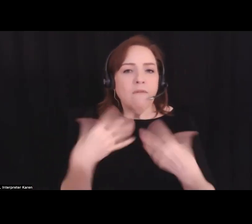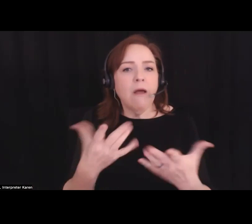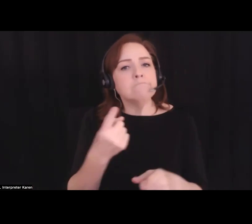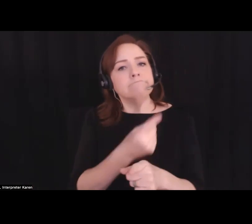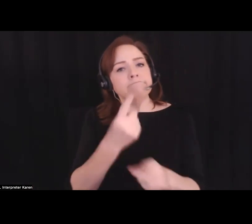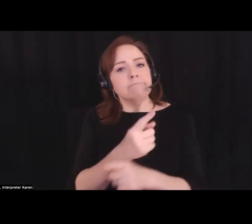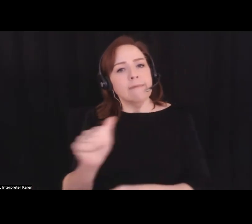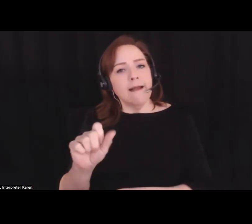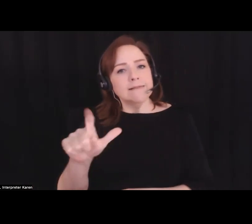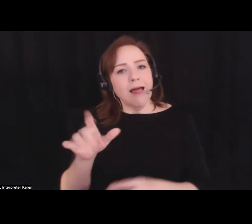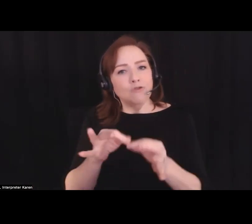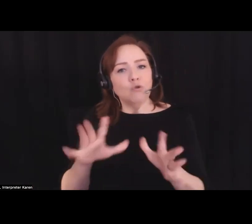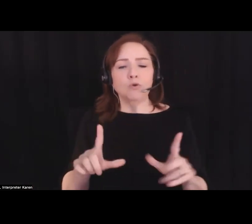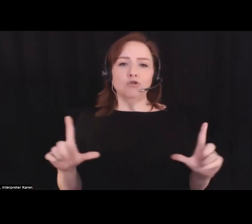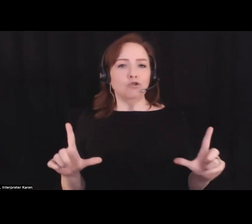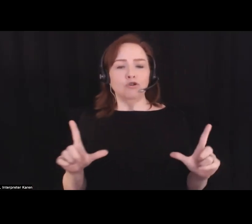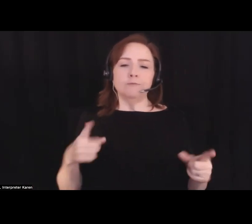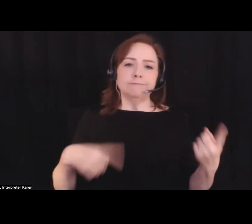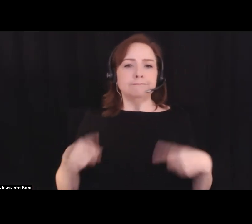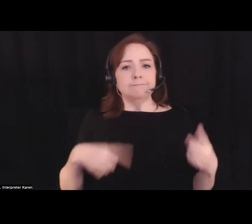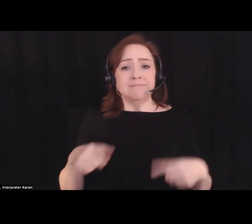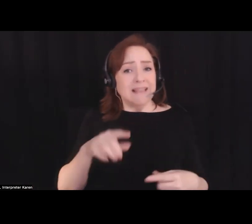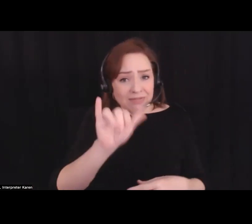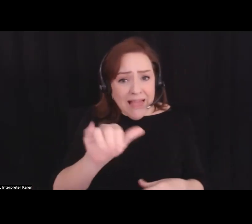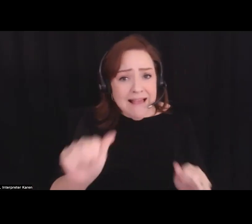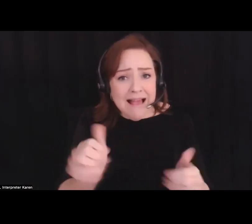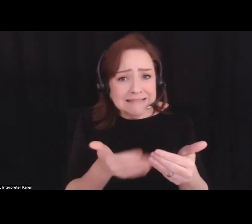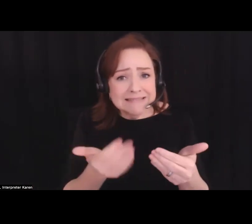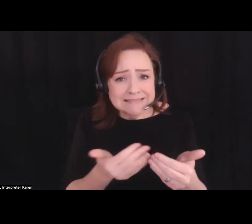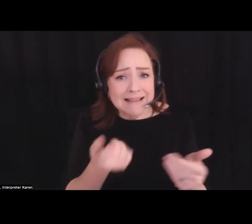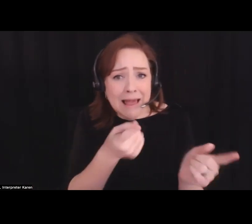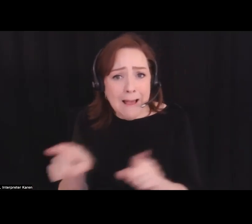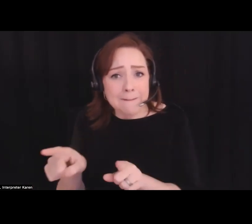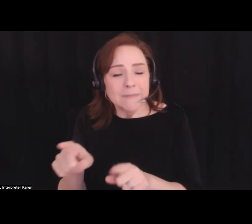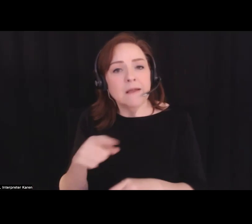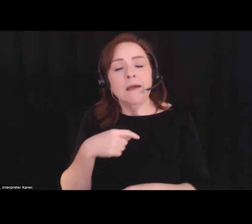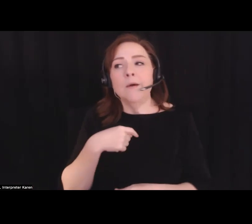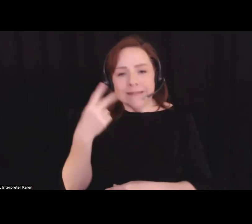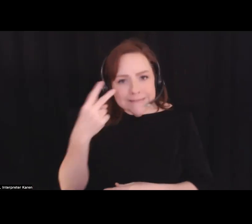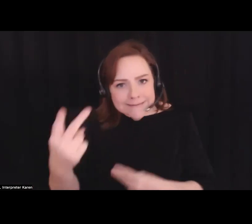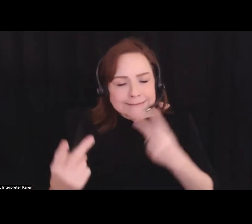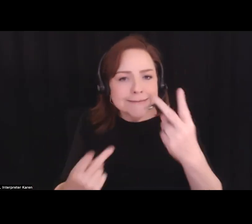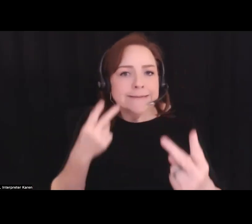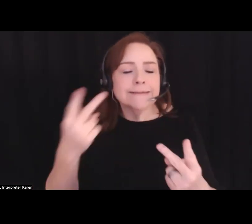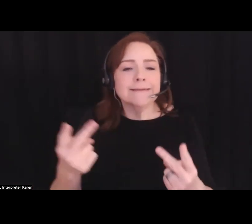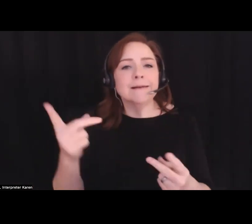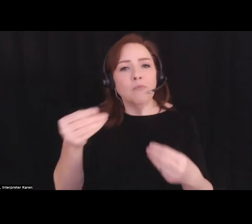could easily happen we can we could see a provider providing the wrong type of accommodation it can